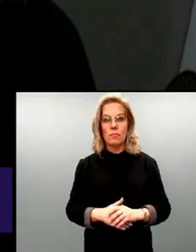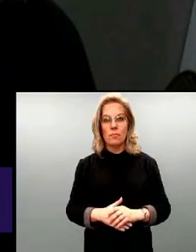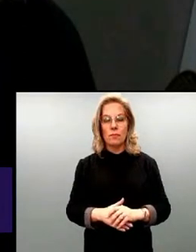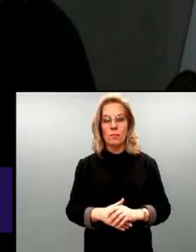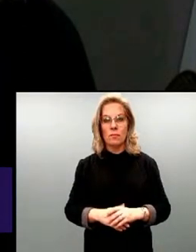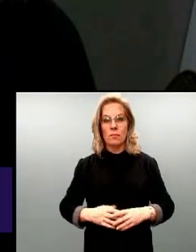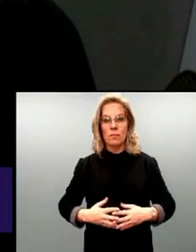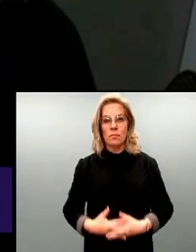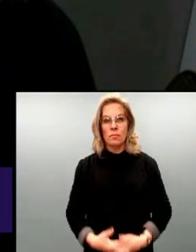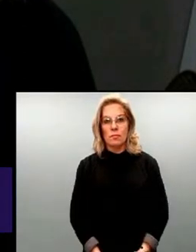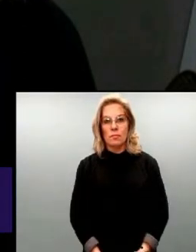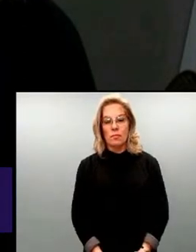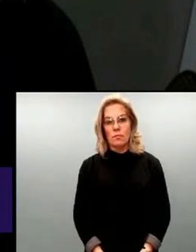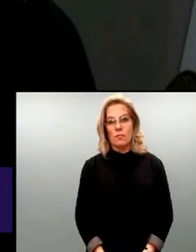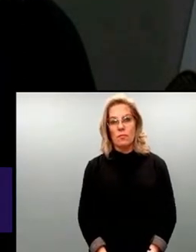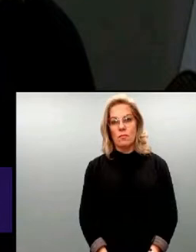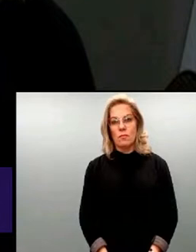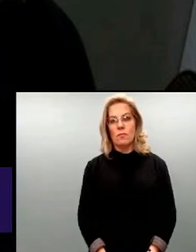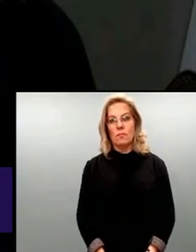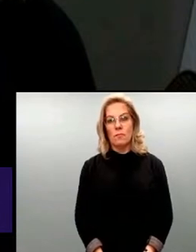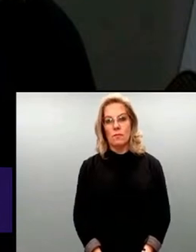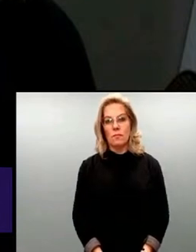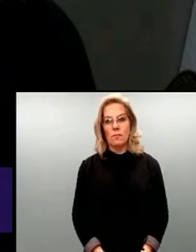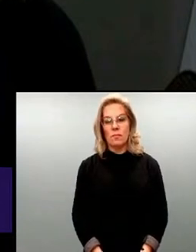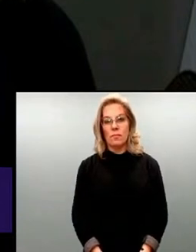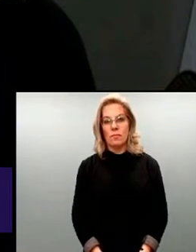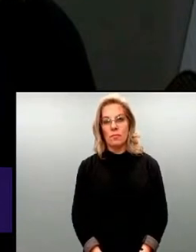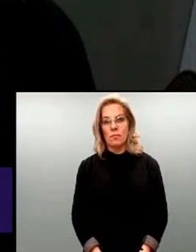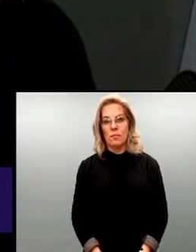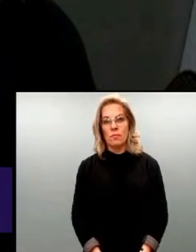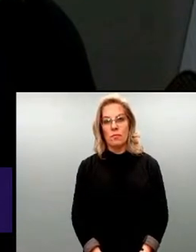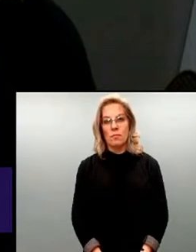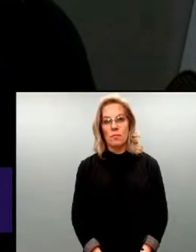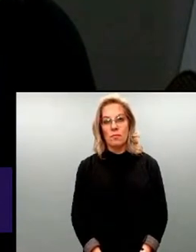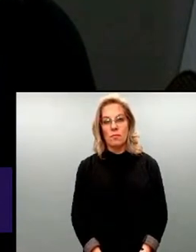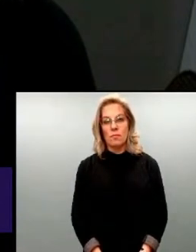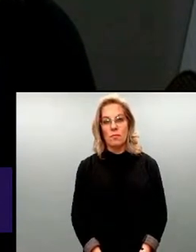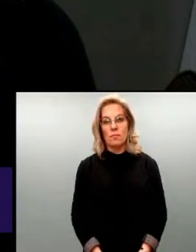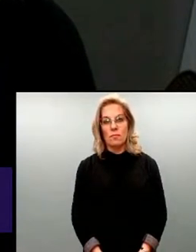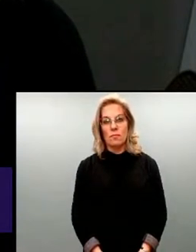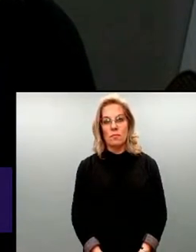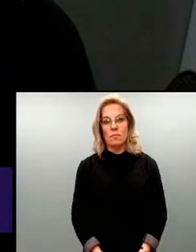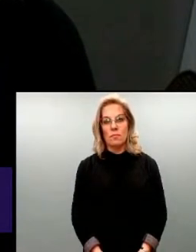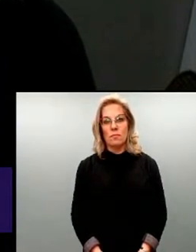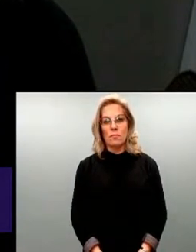loss, want to have social interaction. They want to participate in the community.